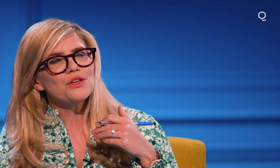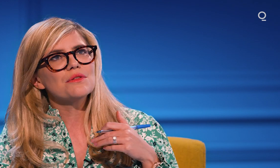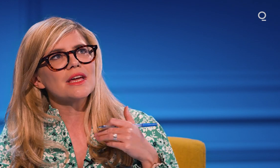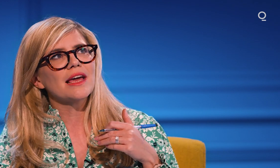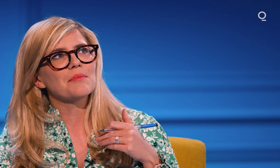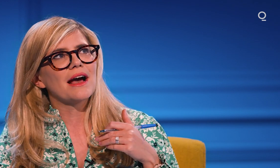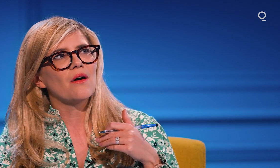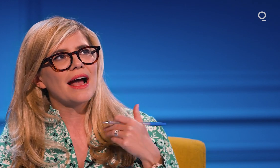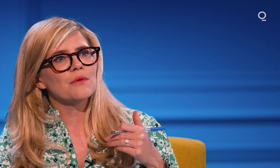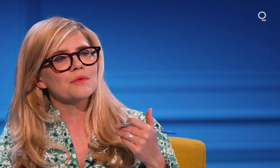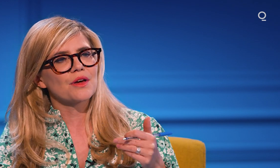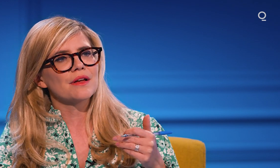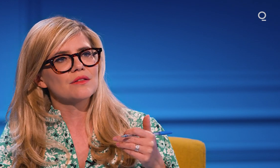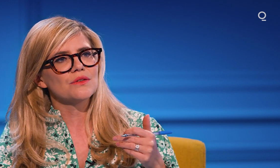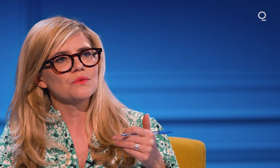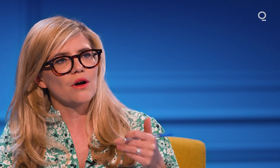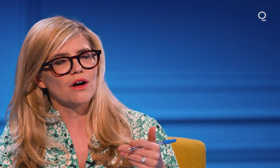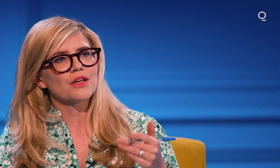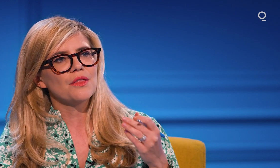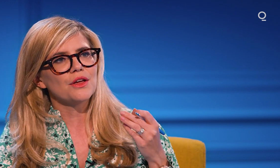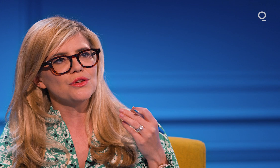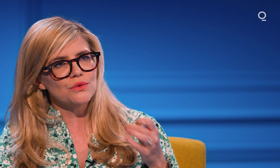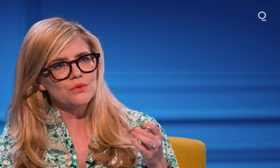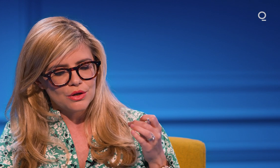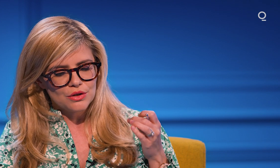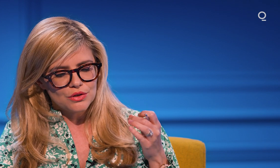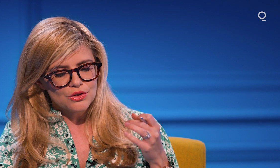were you thinking about how it was going to work? That you